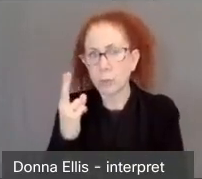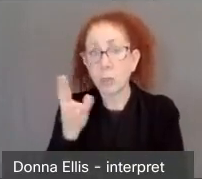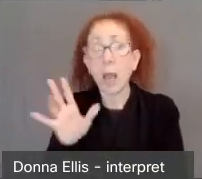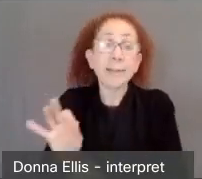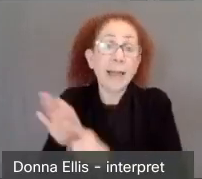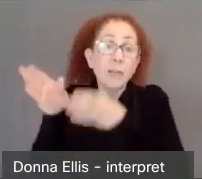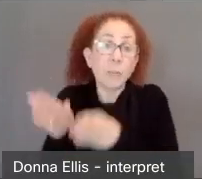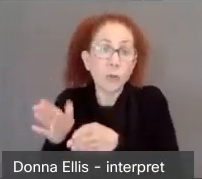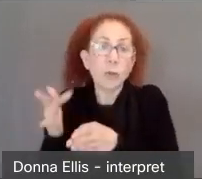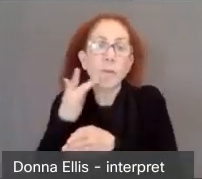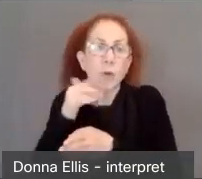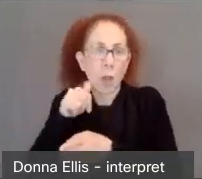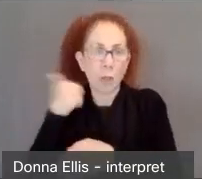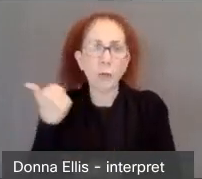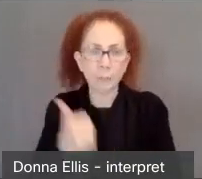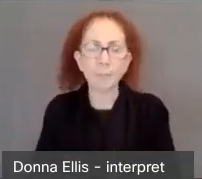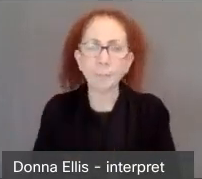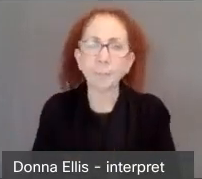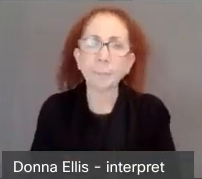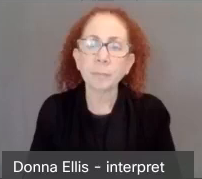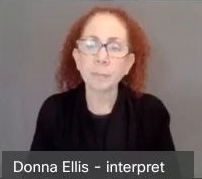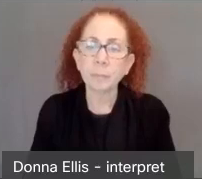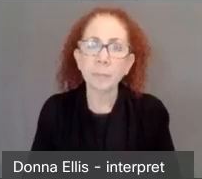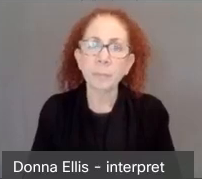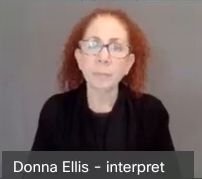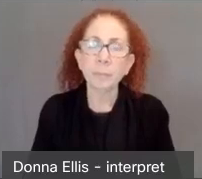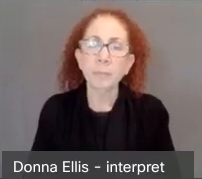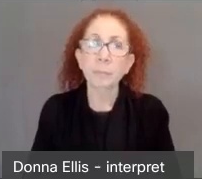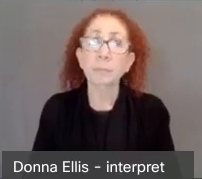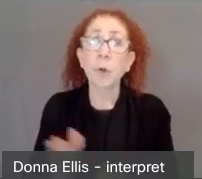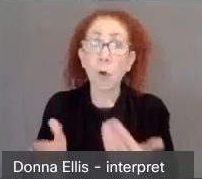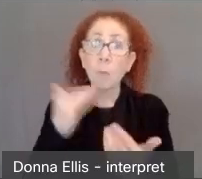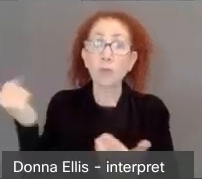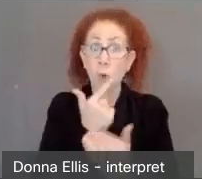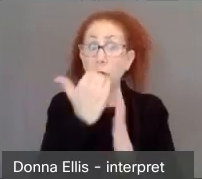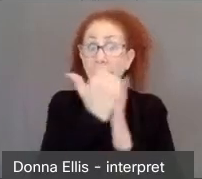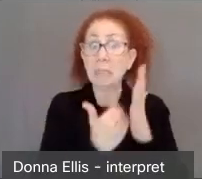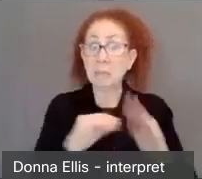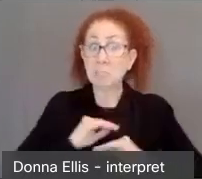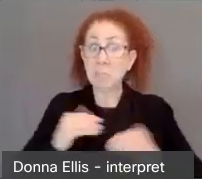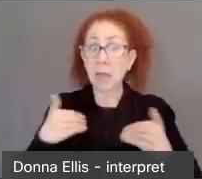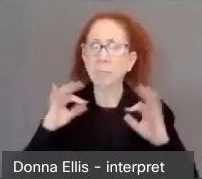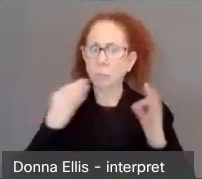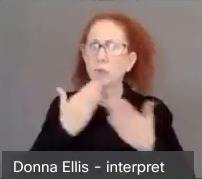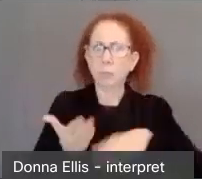wanted something different, just about everybody on our list. So we're making really good progress. If